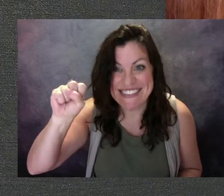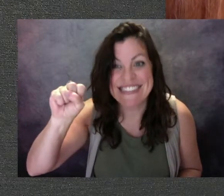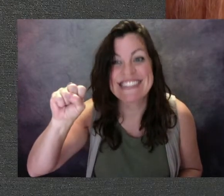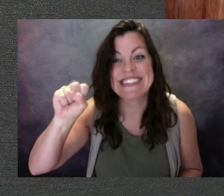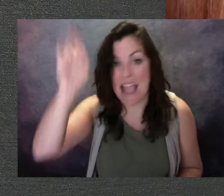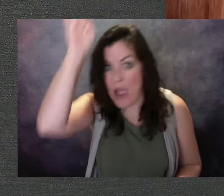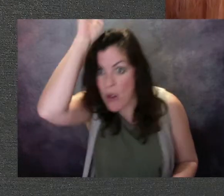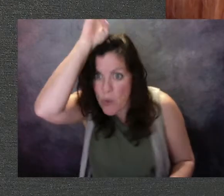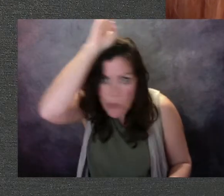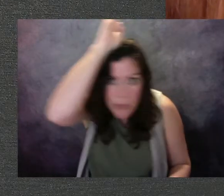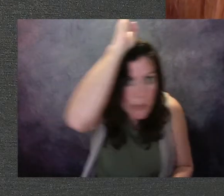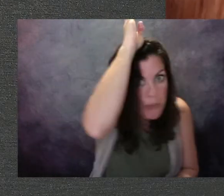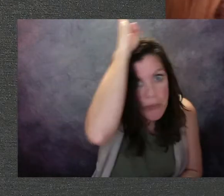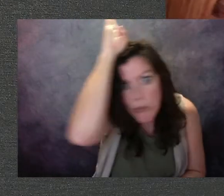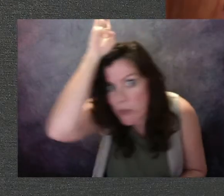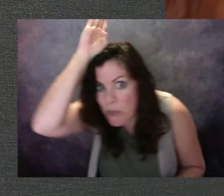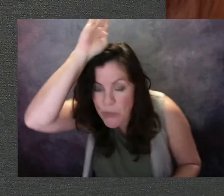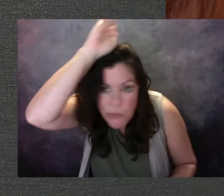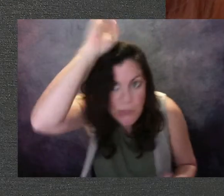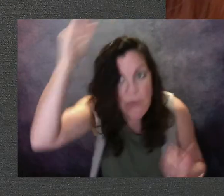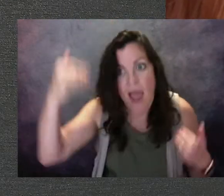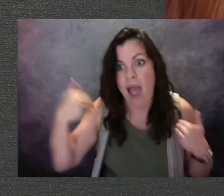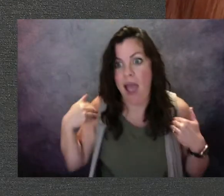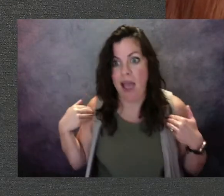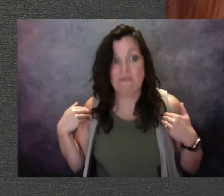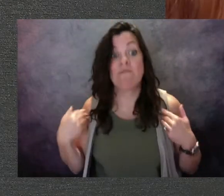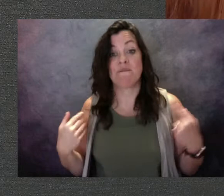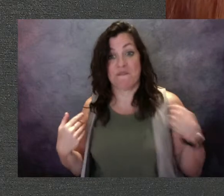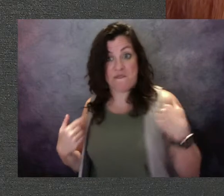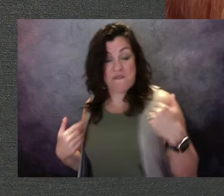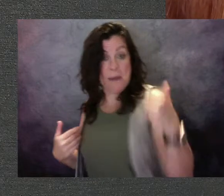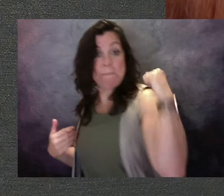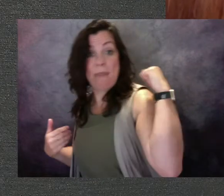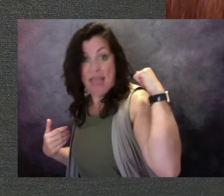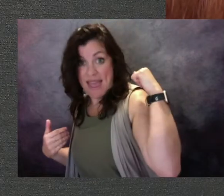This fish has one top fin, one bottom fin,